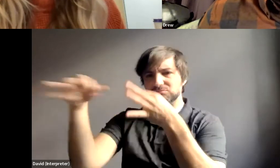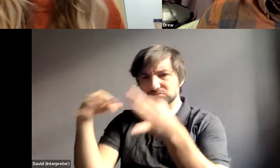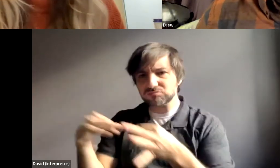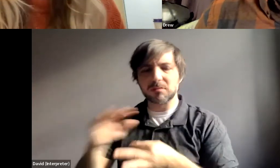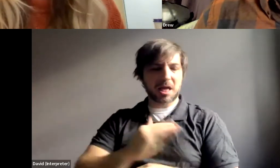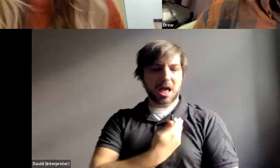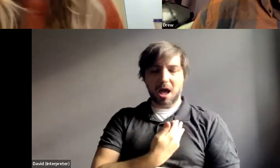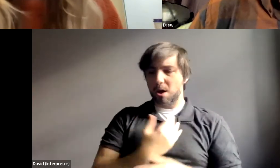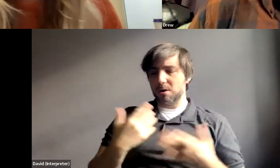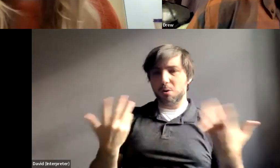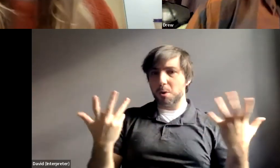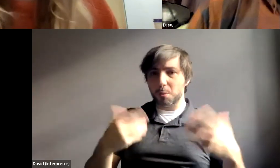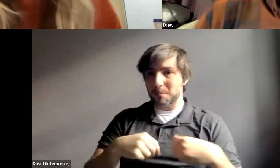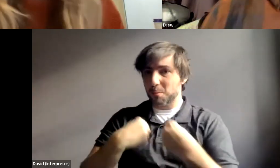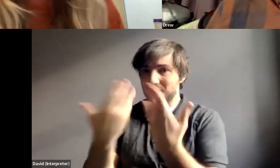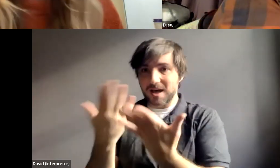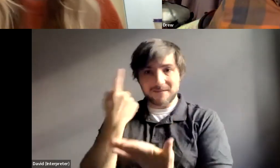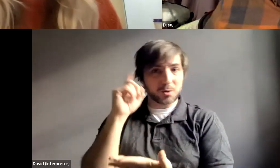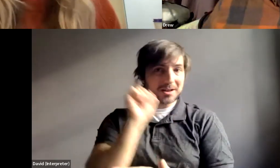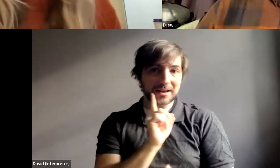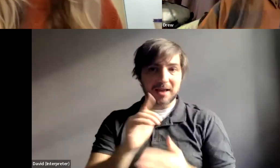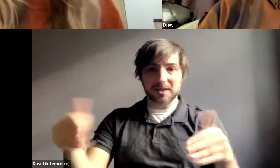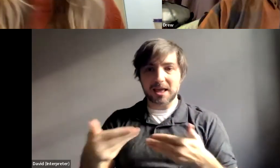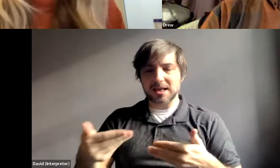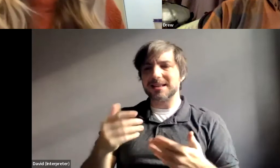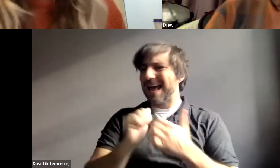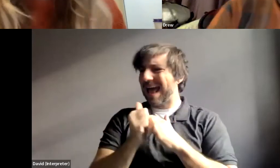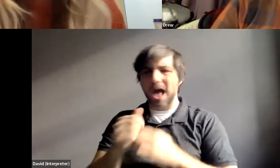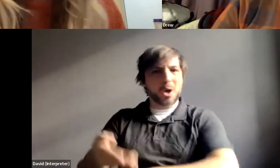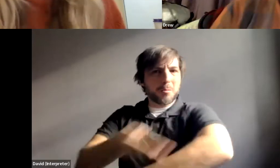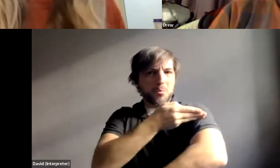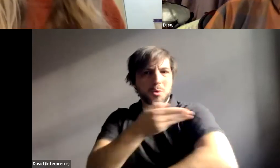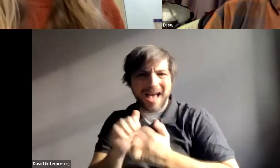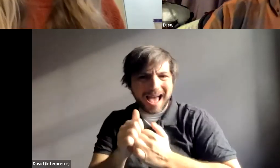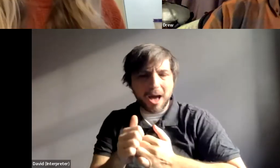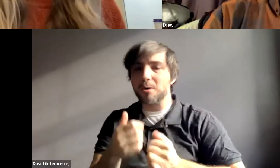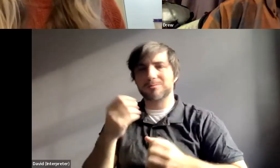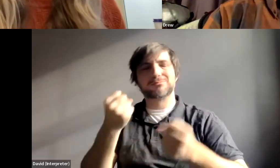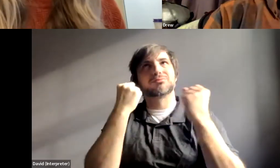deaf guests now and areas it could improve, which there are many.